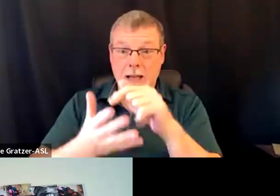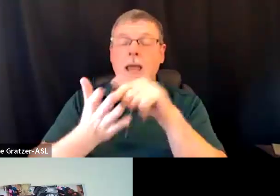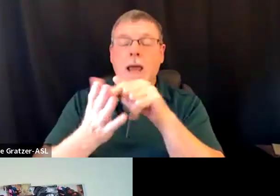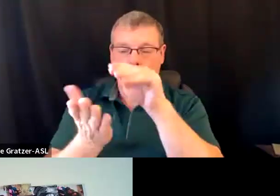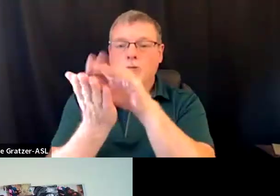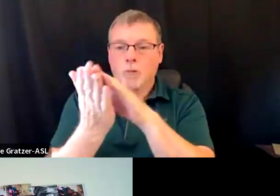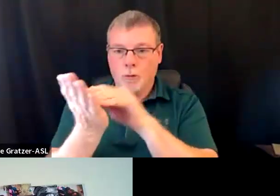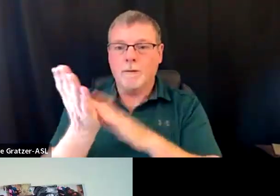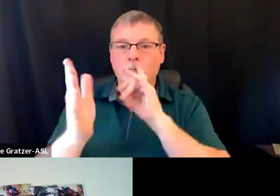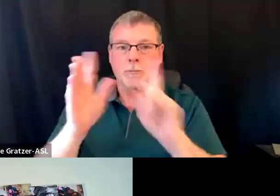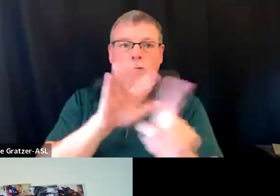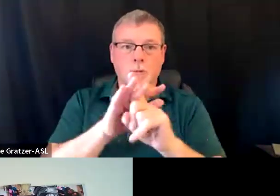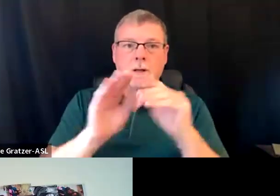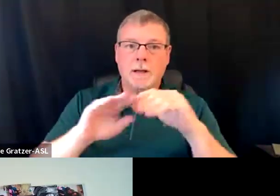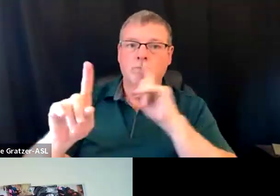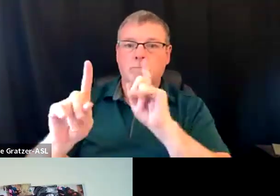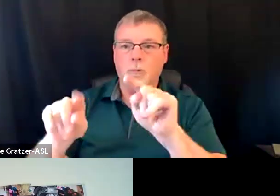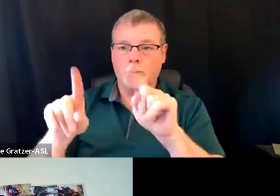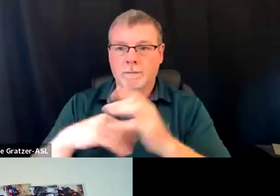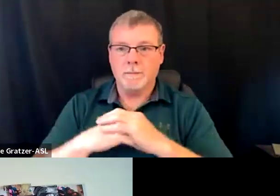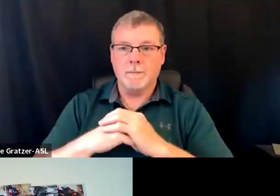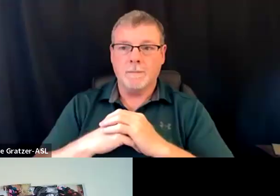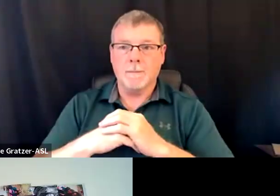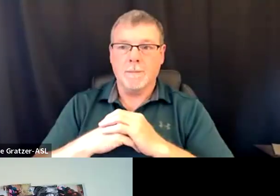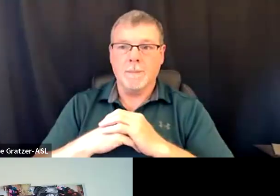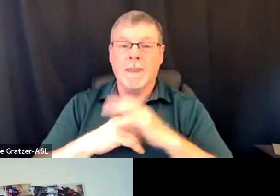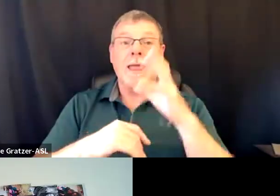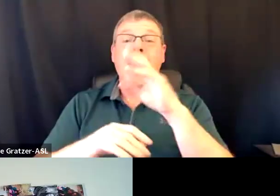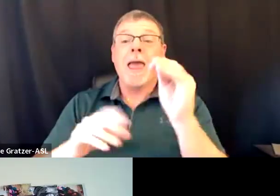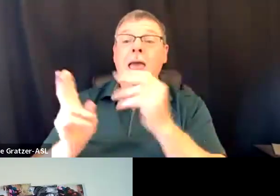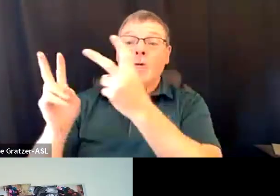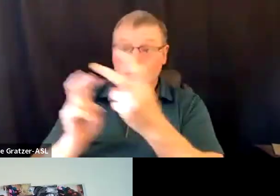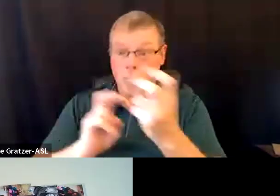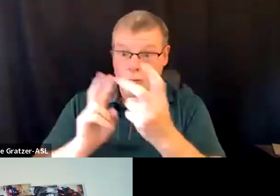for them to show up in reporting. Referrals are recorded and they're reported in the report,